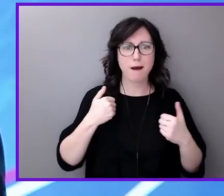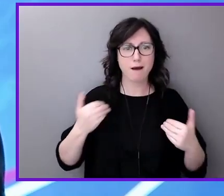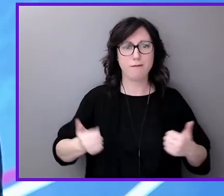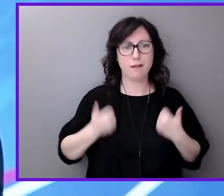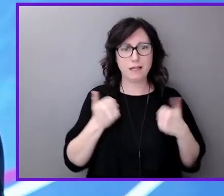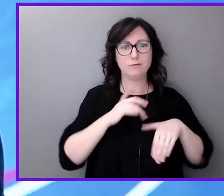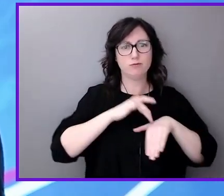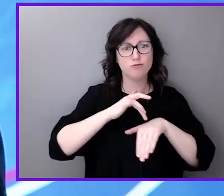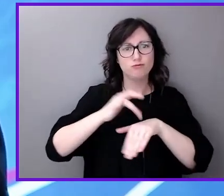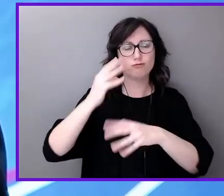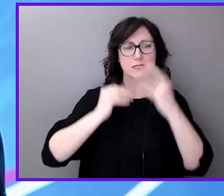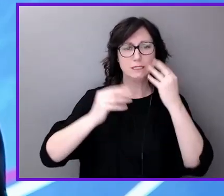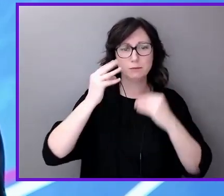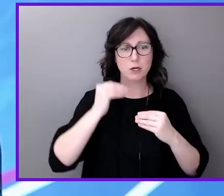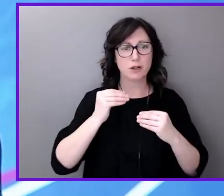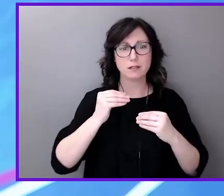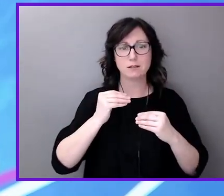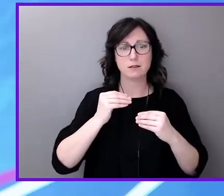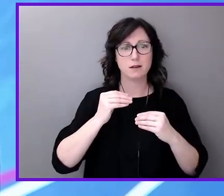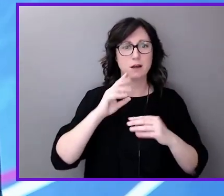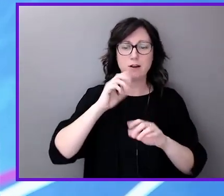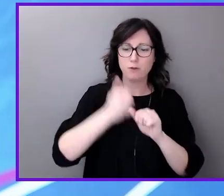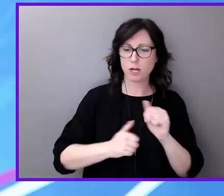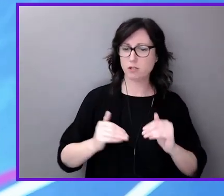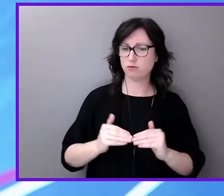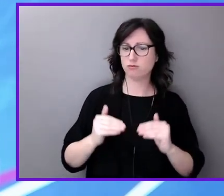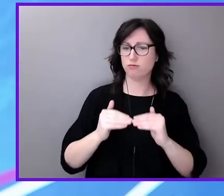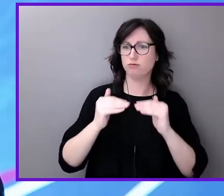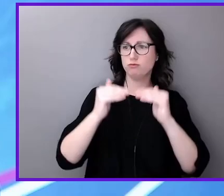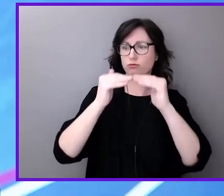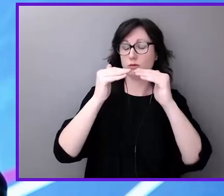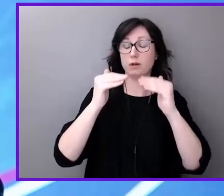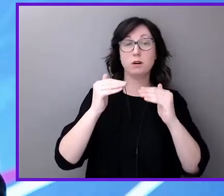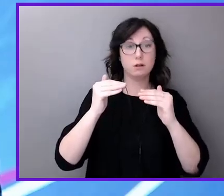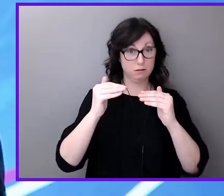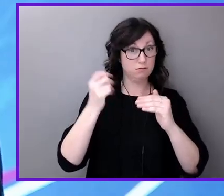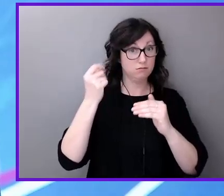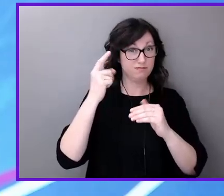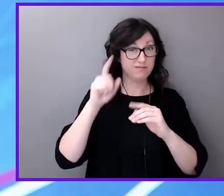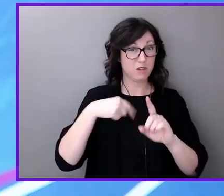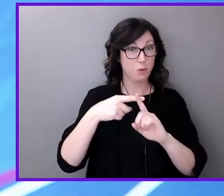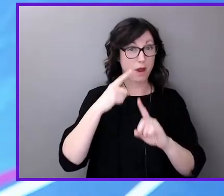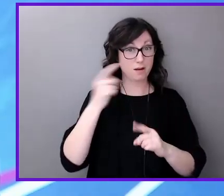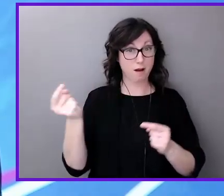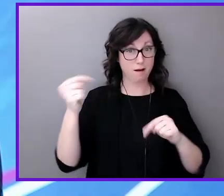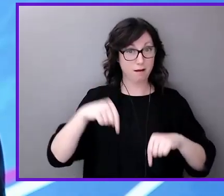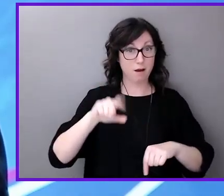on every team, is so much richer than it was when I began here in 2014.